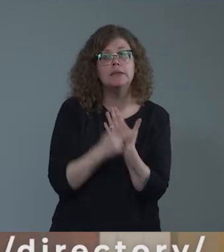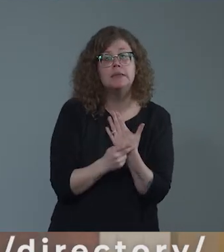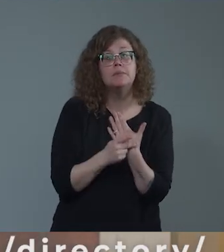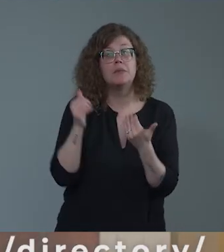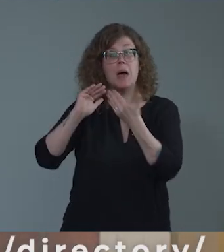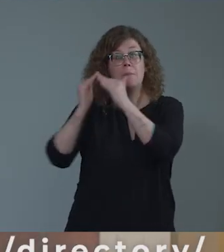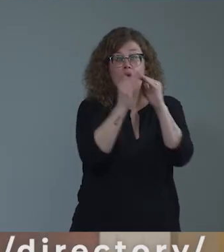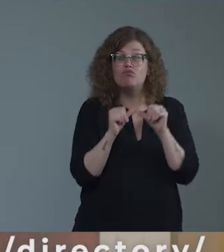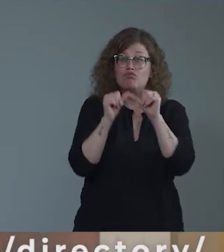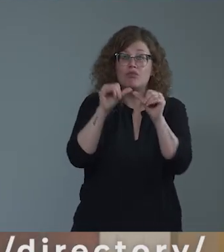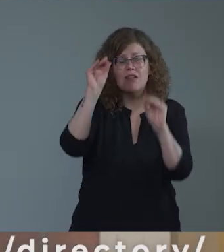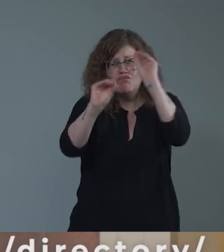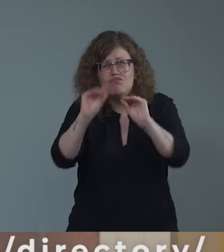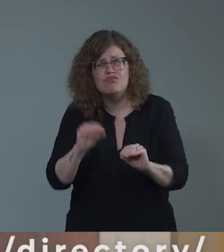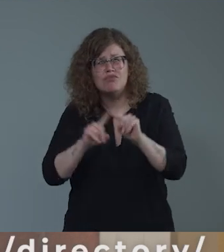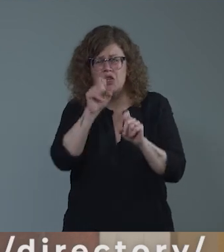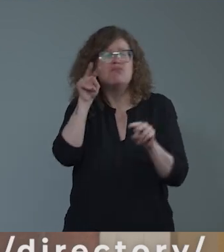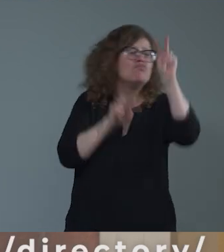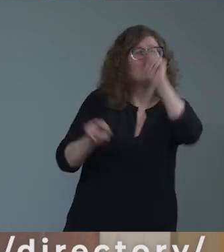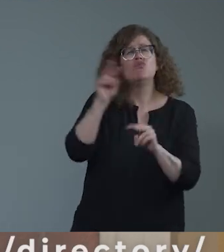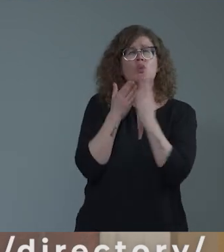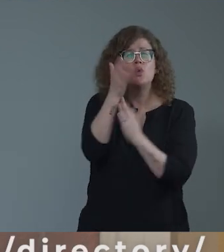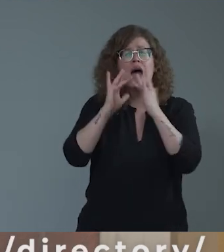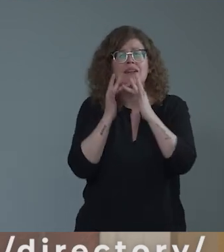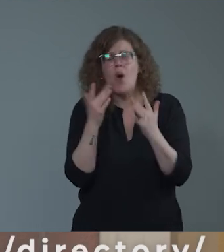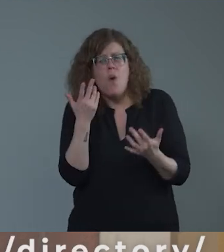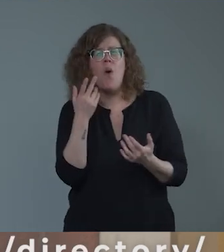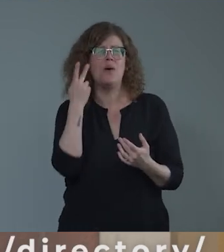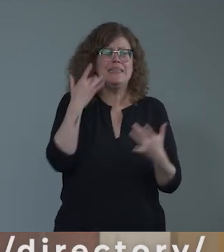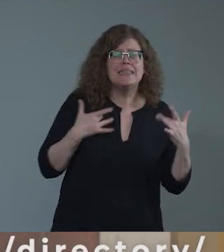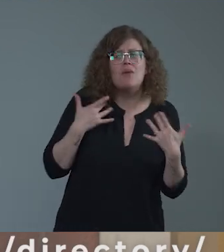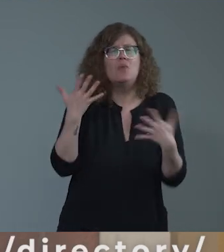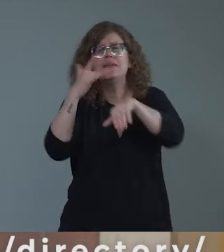that your work might be perfect for, right? Communities, go on to that directory